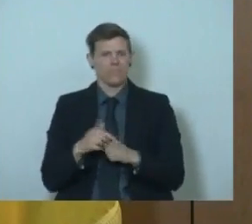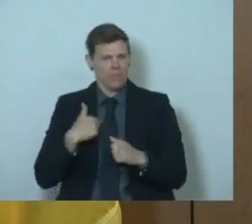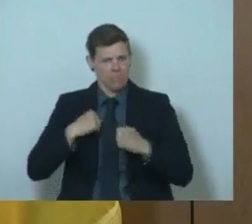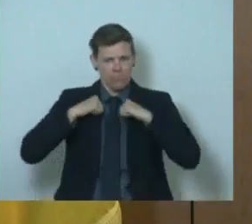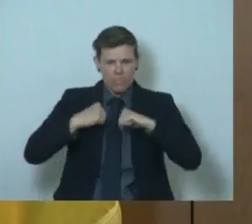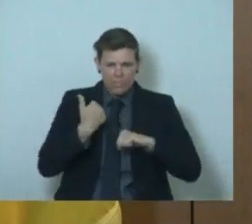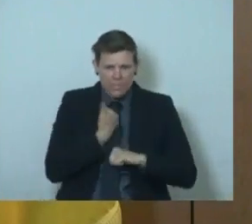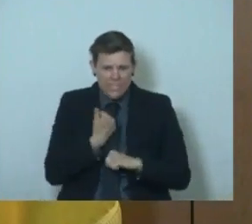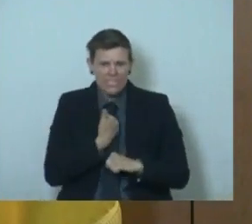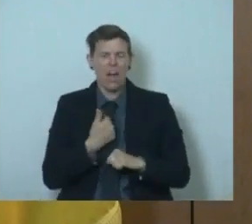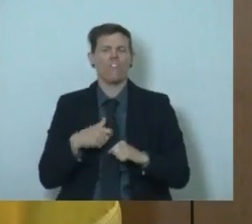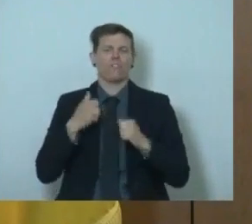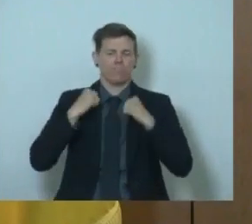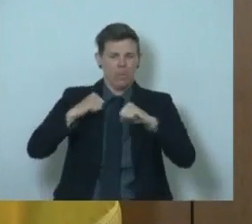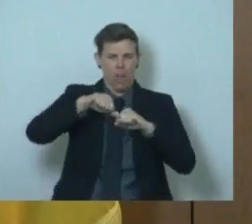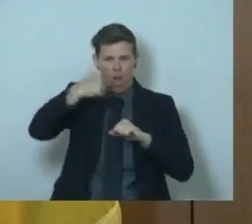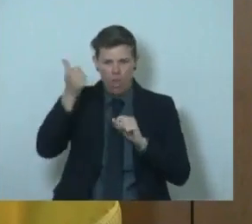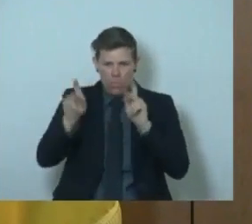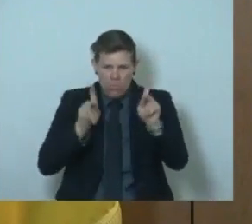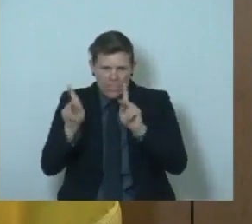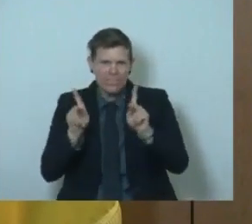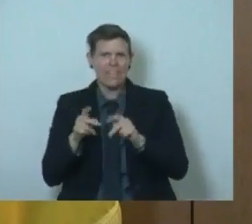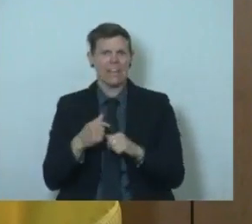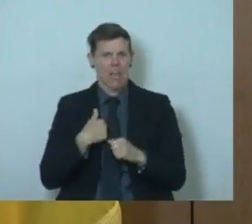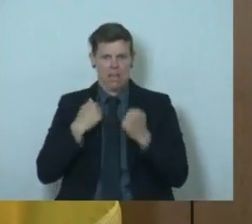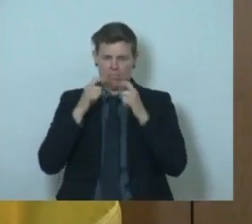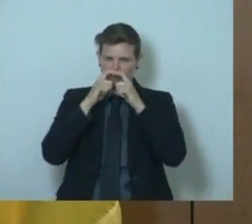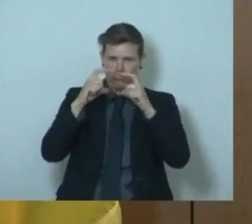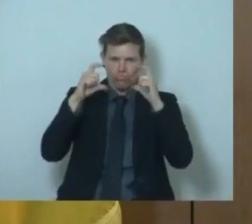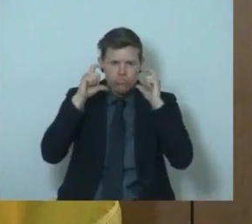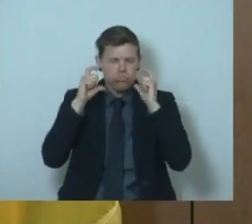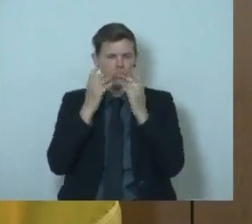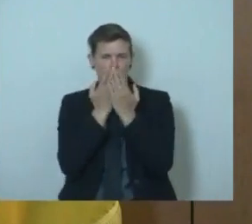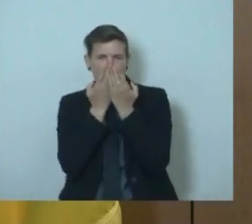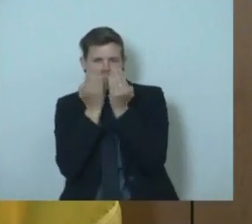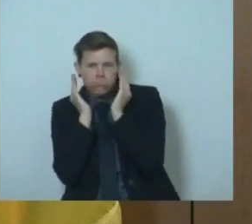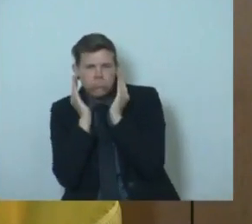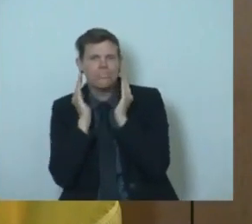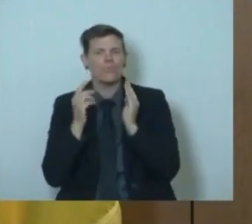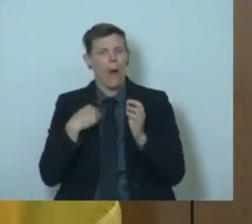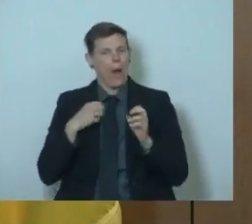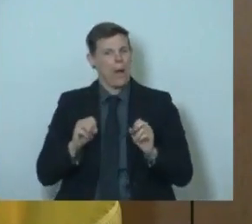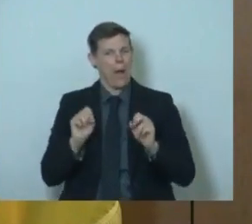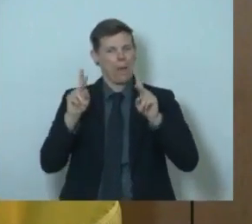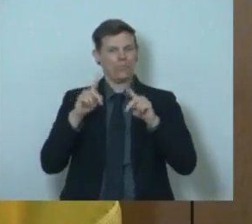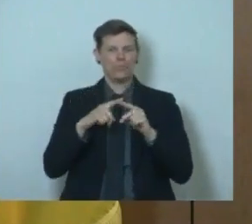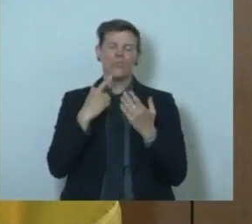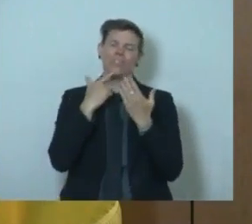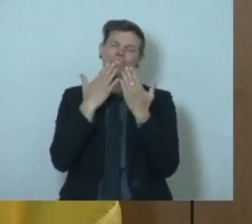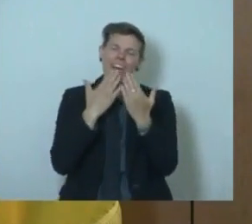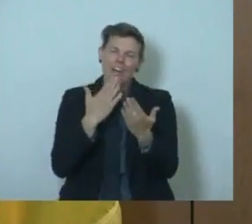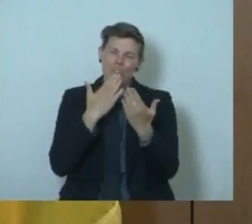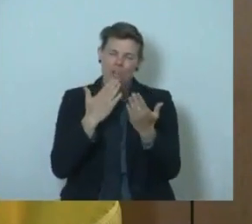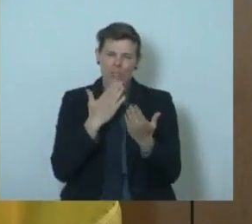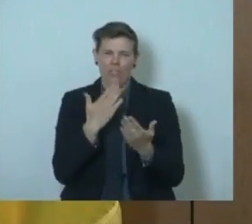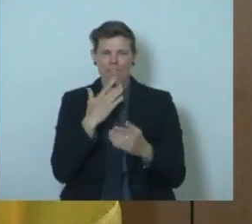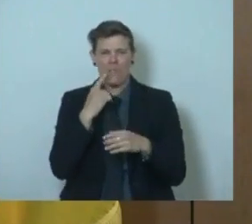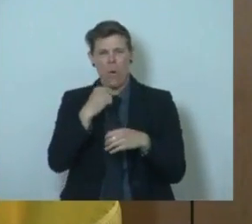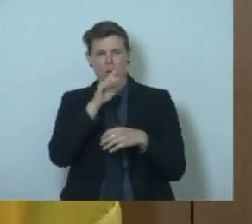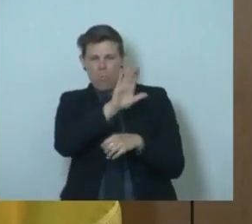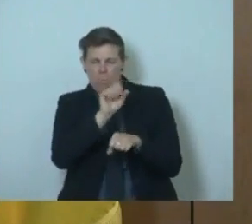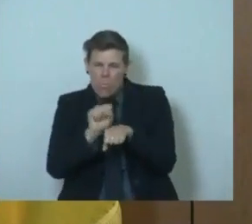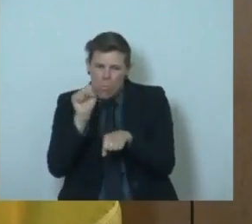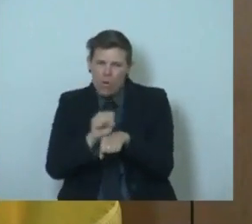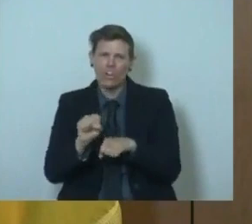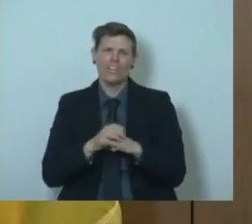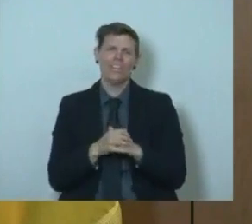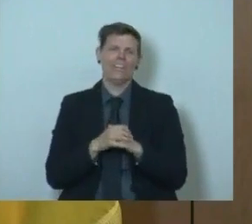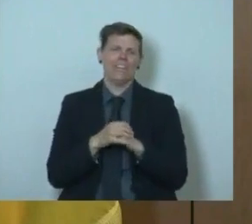I AM DILIGENT ABOUT WEARING THIS . I WANT TO MAKE SURE I AM REJECTING OTHERS.